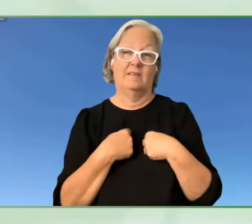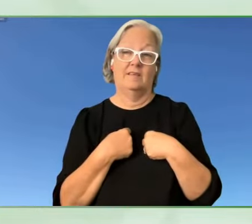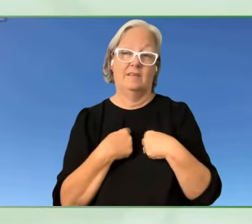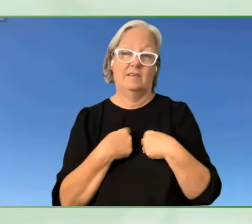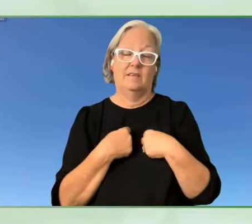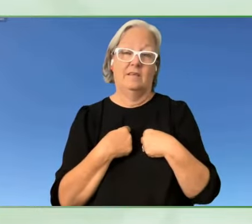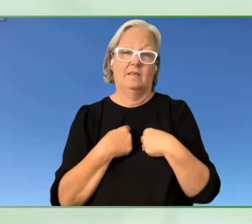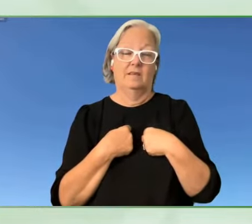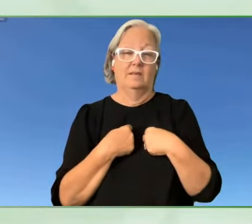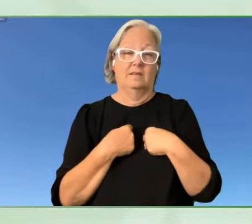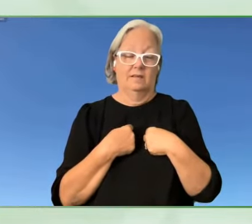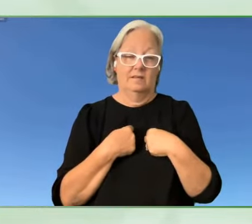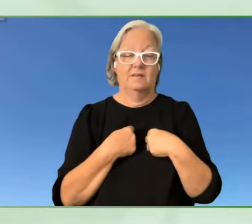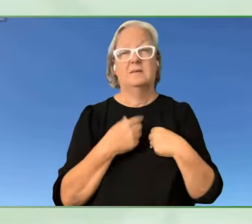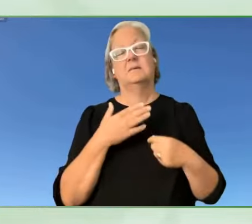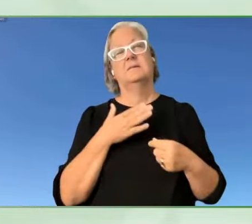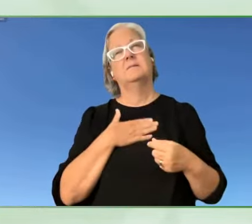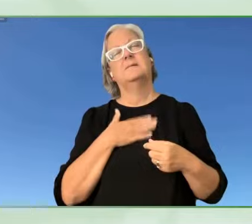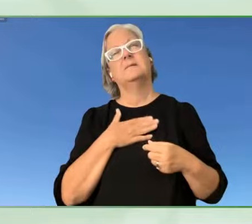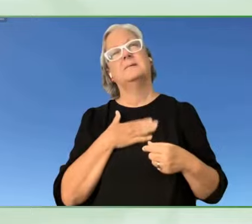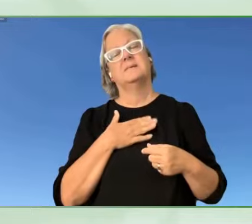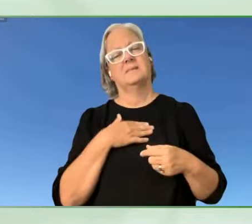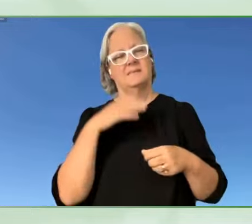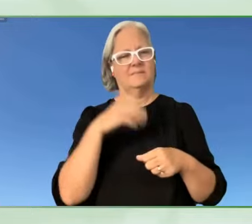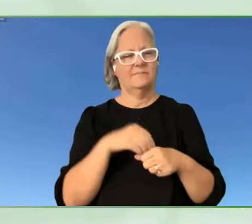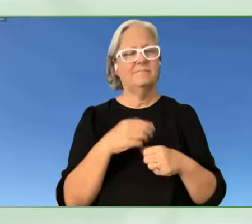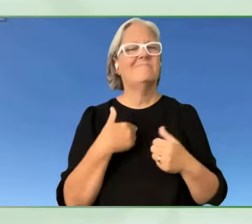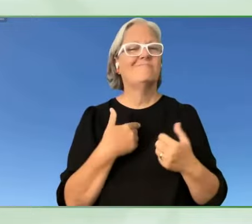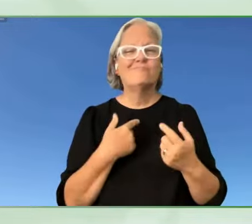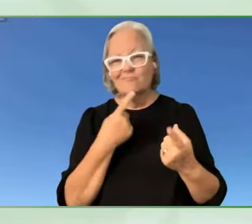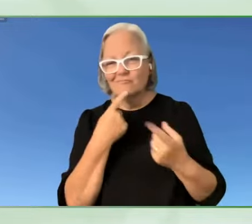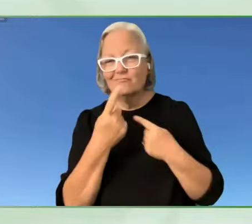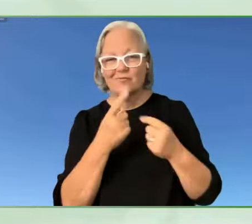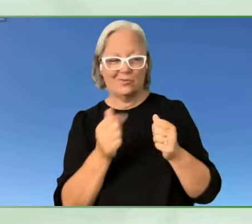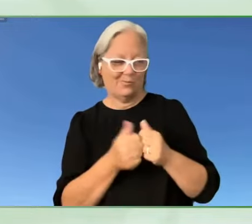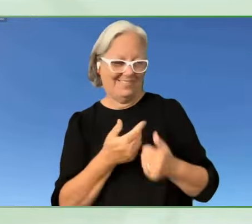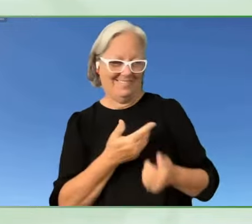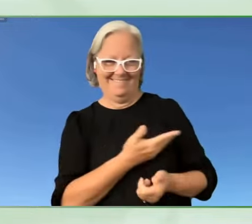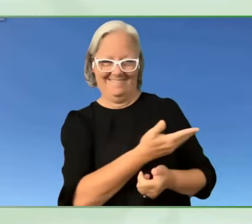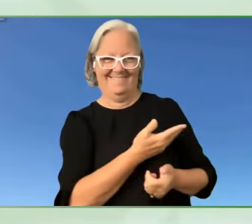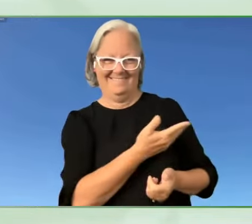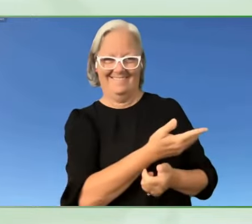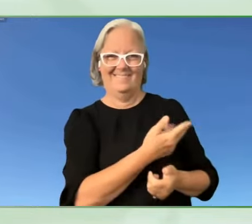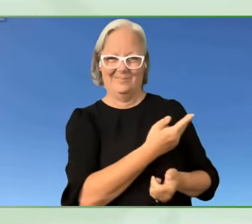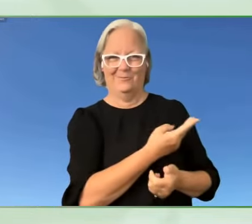isolation, it is not for children without disabilities, it is for everyone. I think the moment we get with it, there will be a transformative difference in the way children learn.